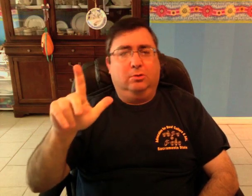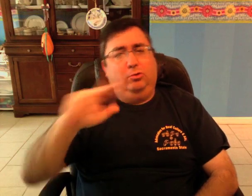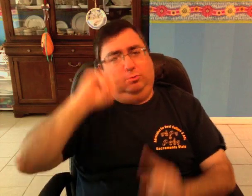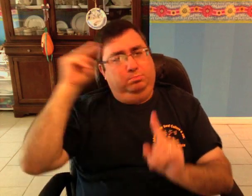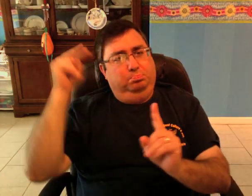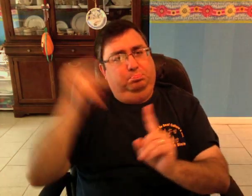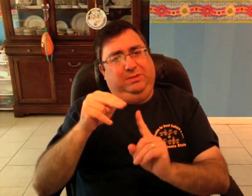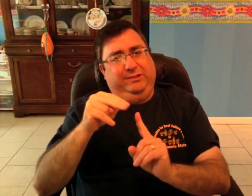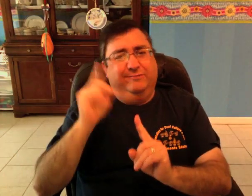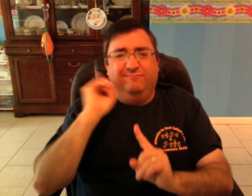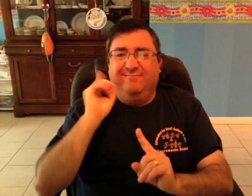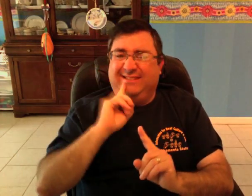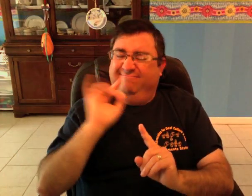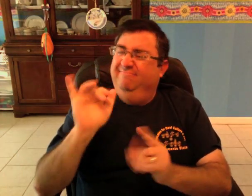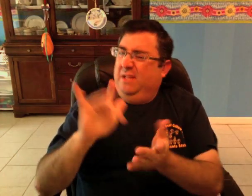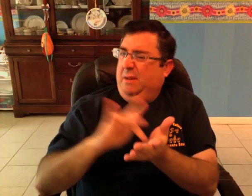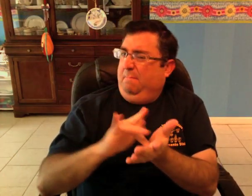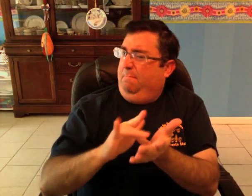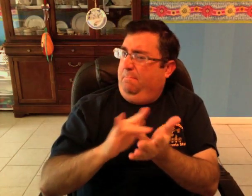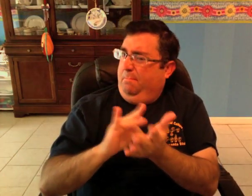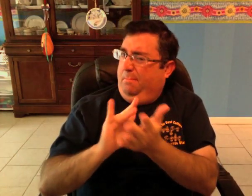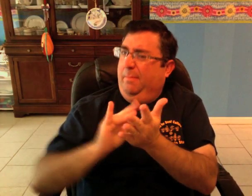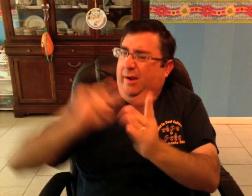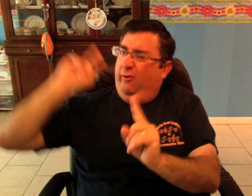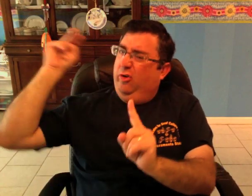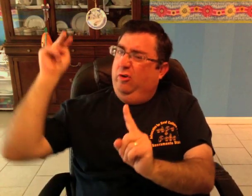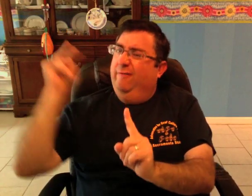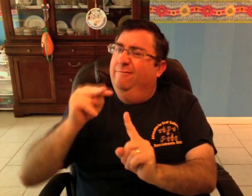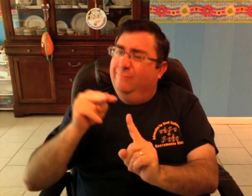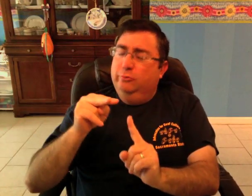You know the "pathological" perspective on Deaf people -- the medical view --